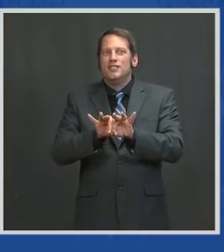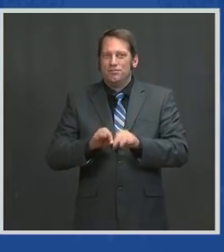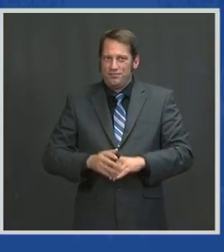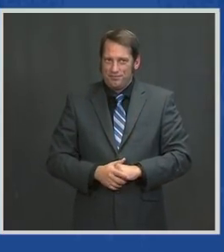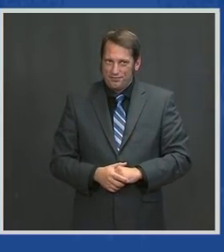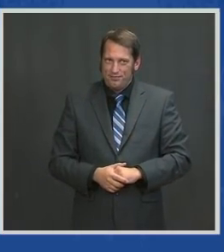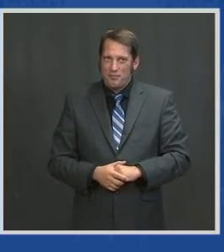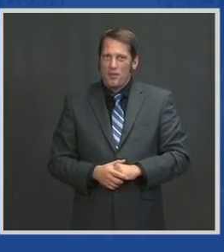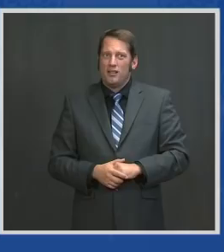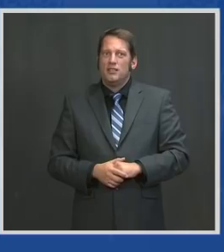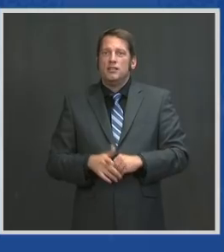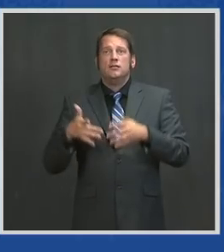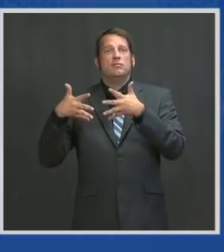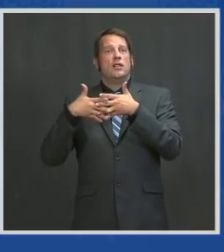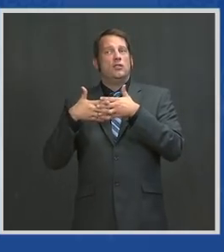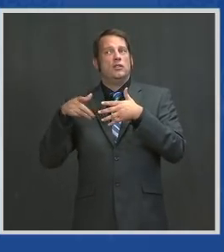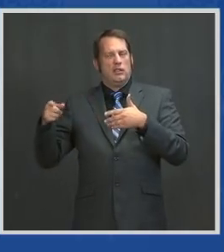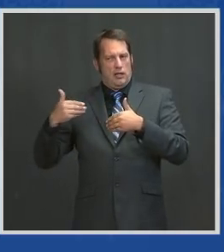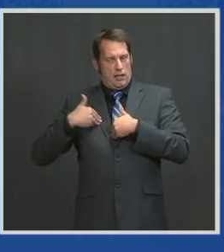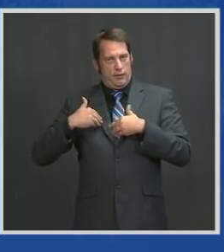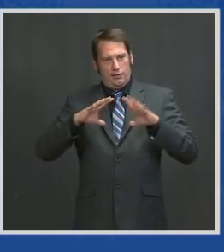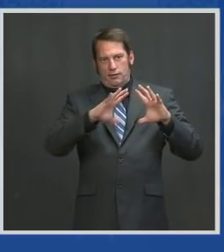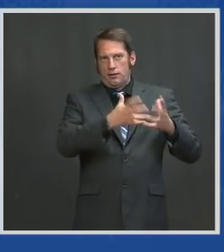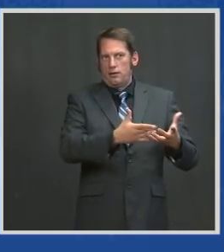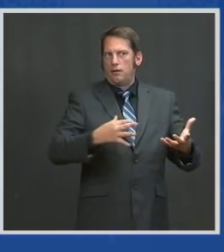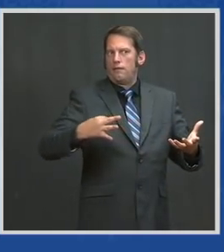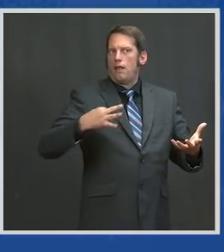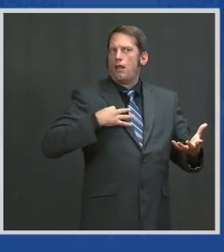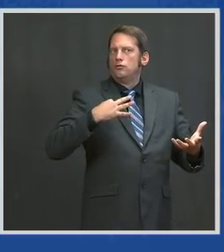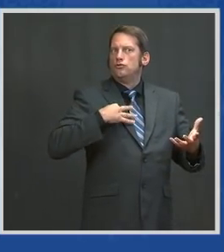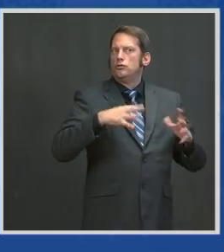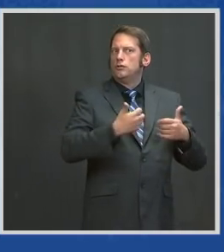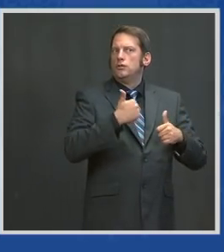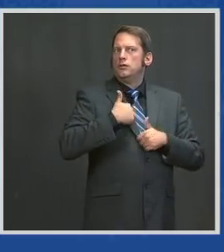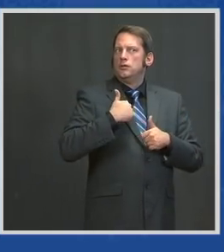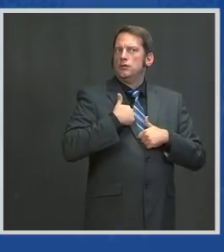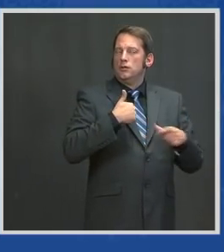and it continues only because generations of Americans